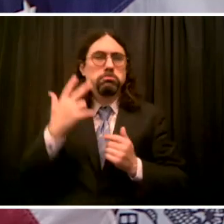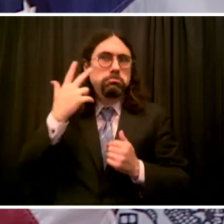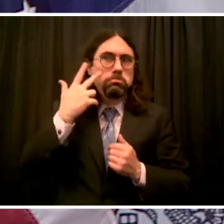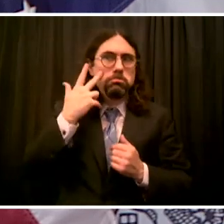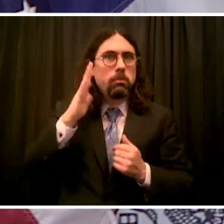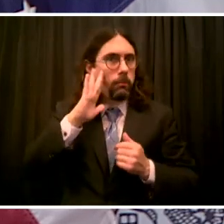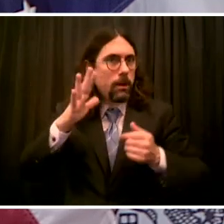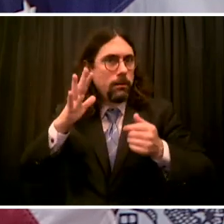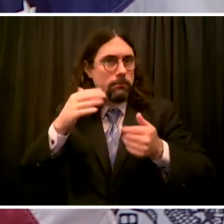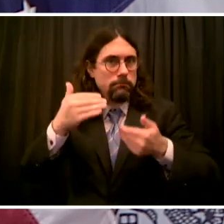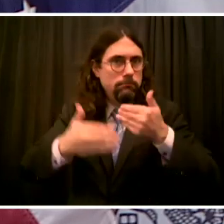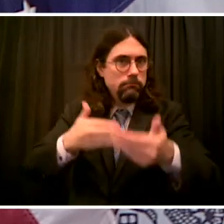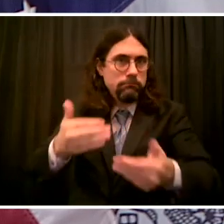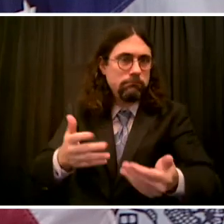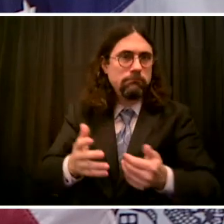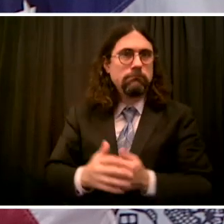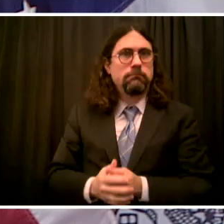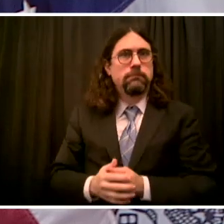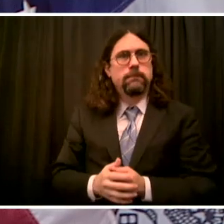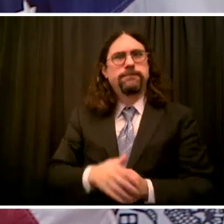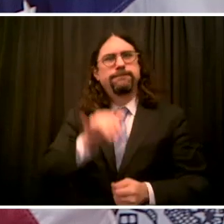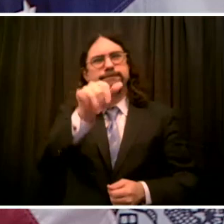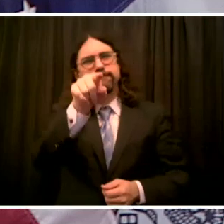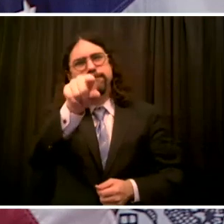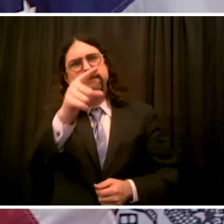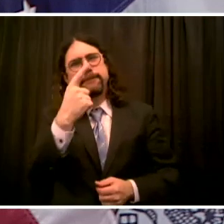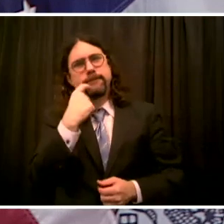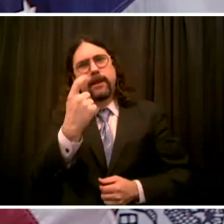QUESTION AND THEN I'LL BRING IN THE COMMISSIONER.